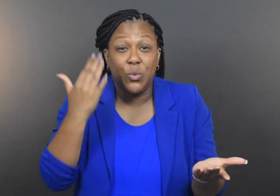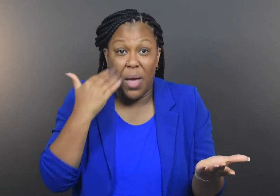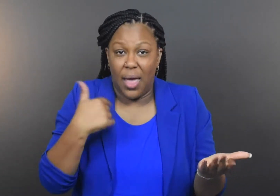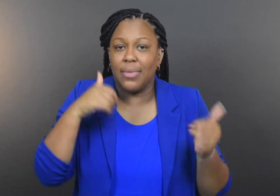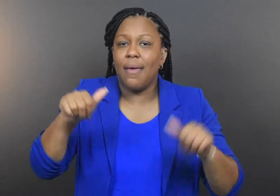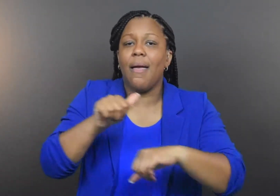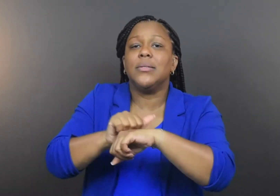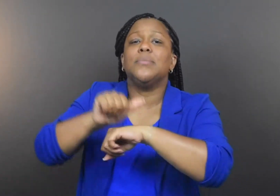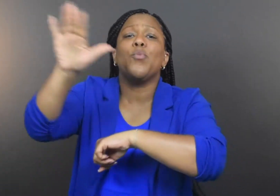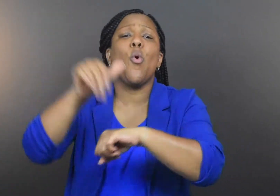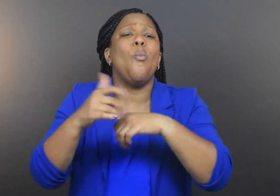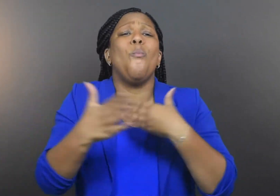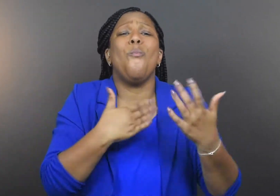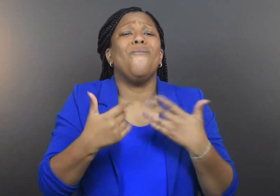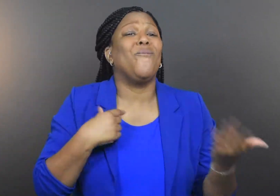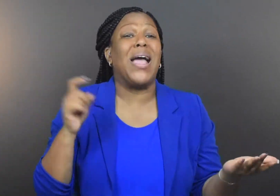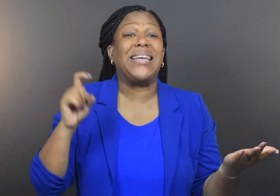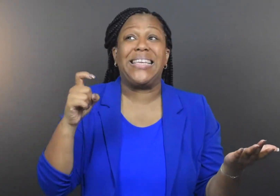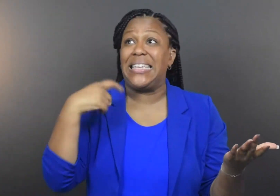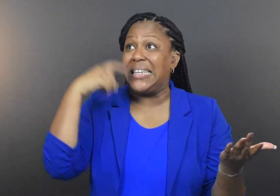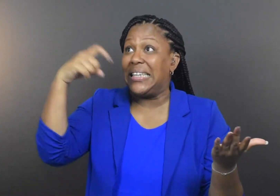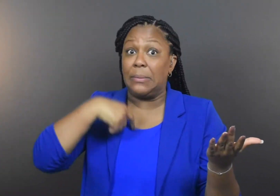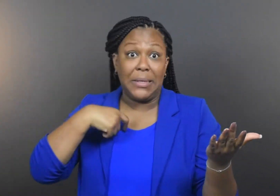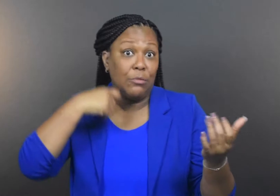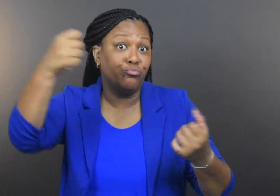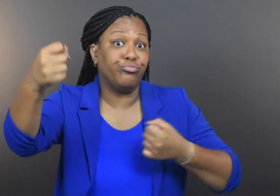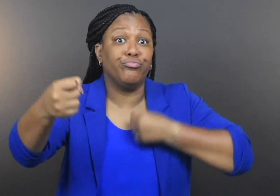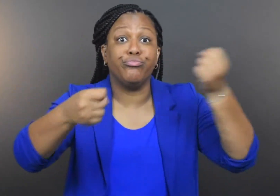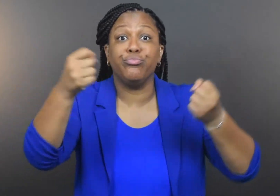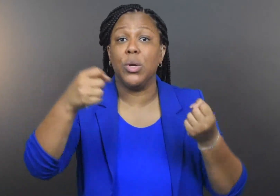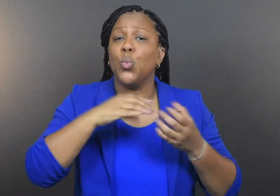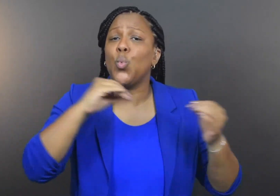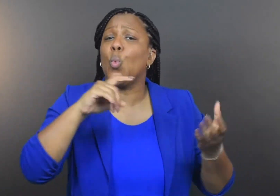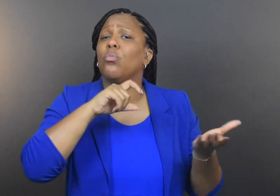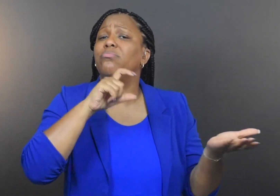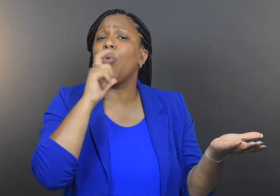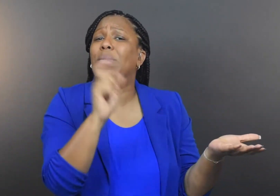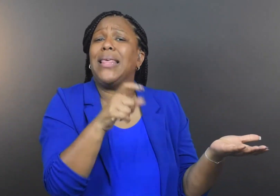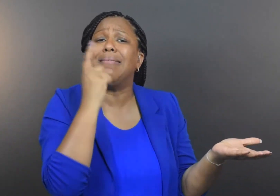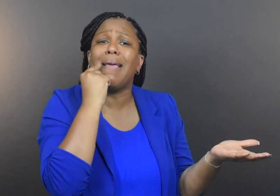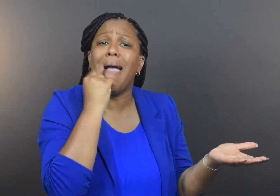“That’s why I can deploy whenever I’m needed: I no longer have a cat and therefore no